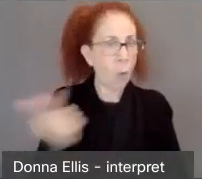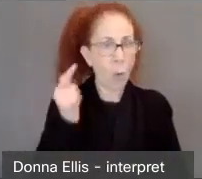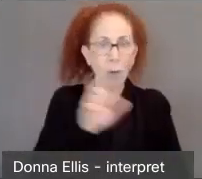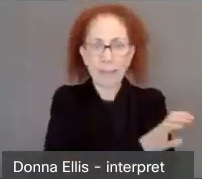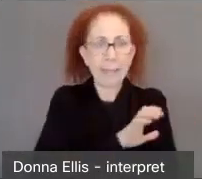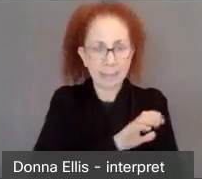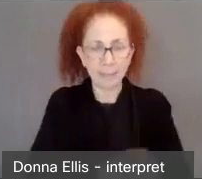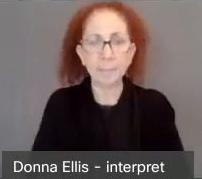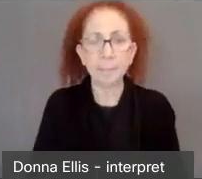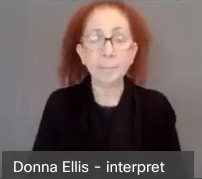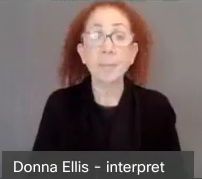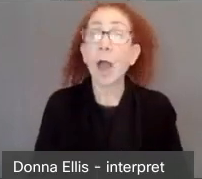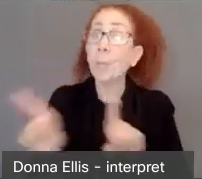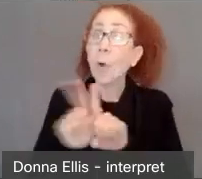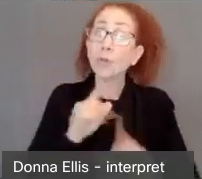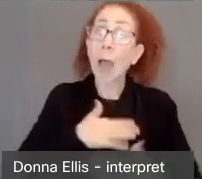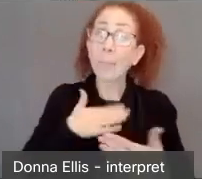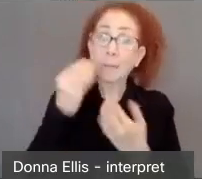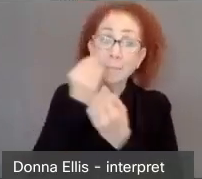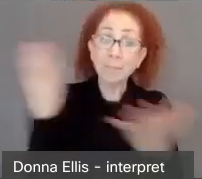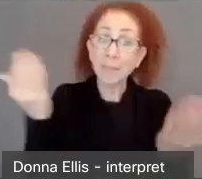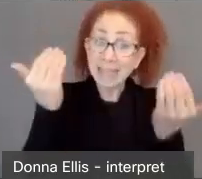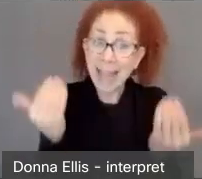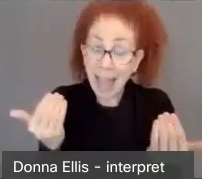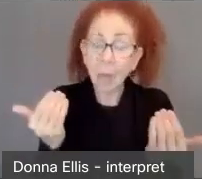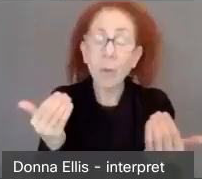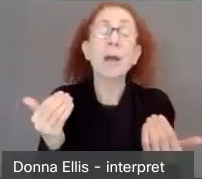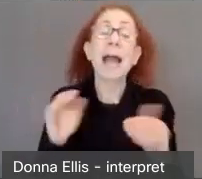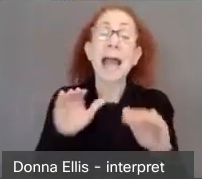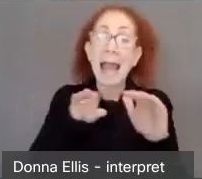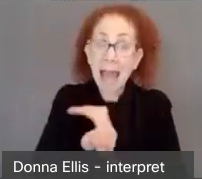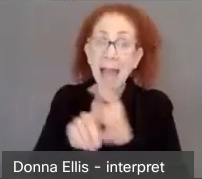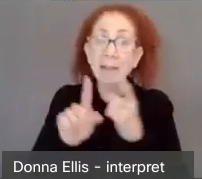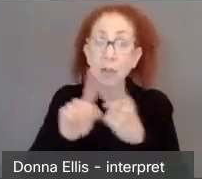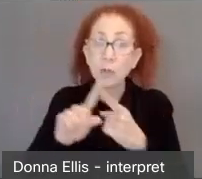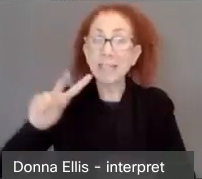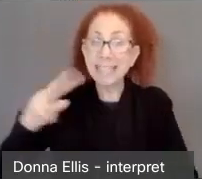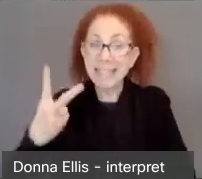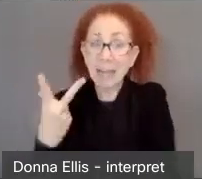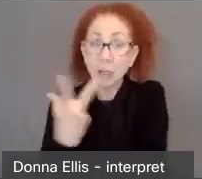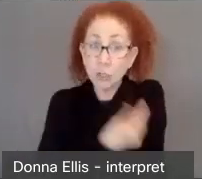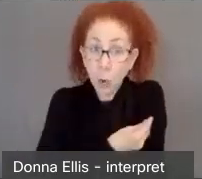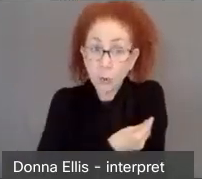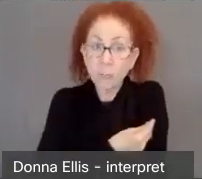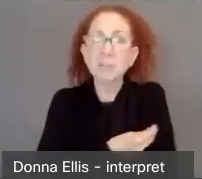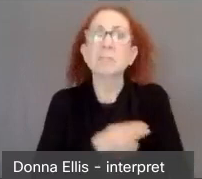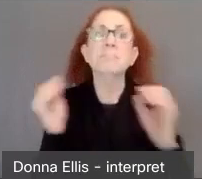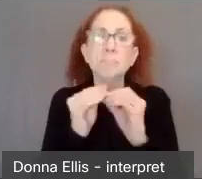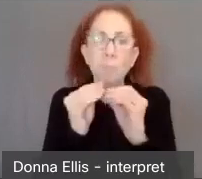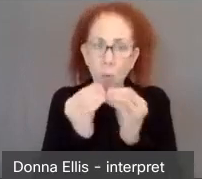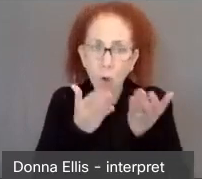I'm also happy to share that we're now expanding access to second doses of Pfizer for anyone who